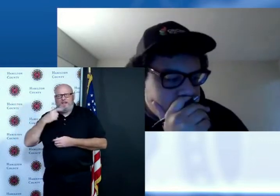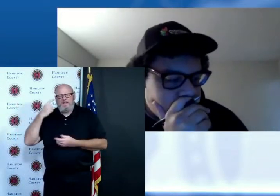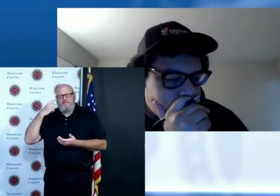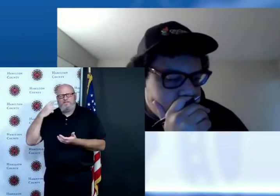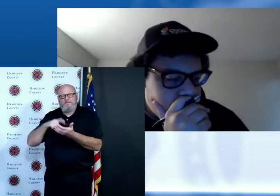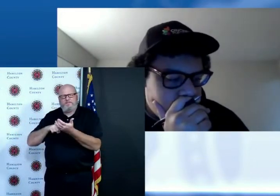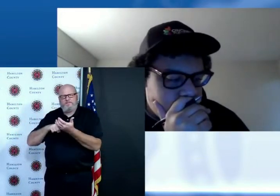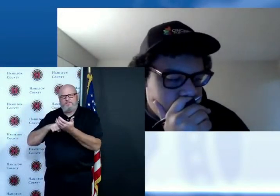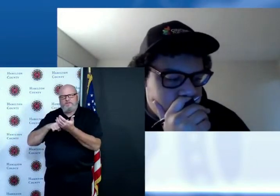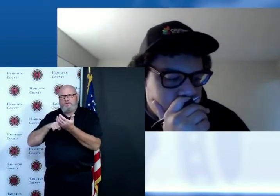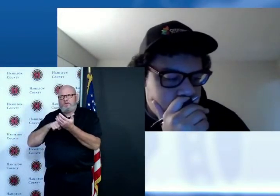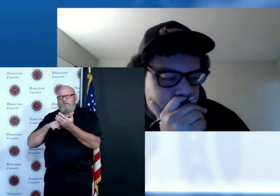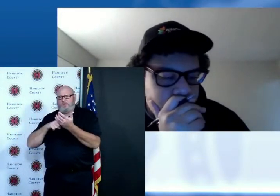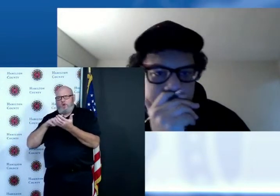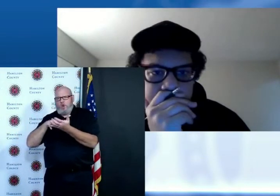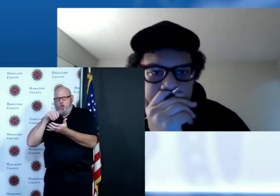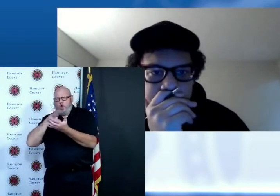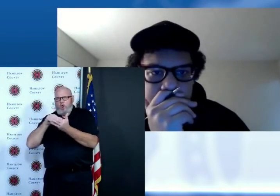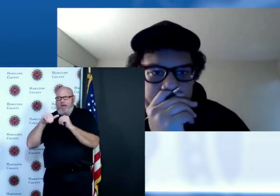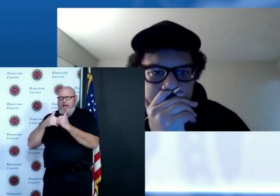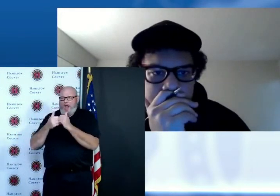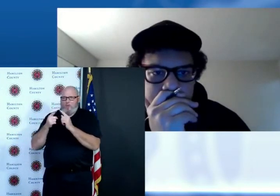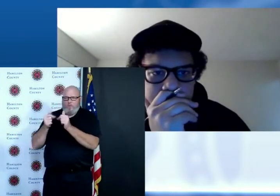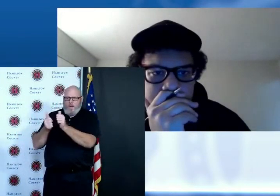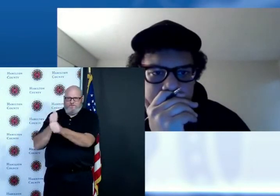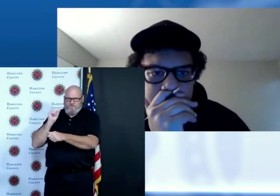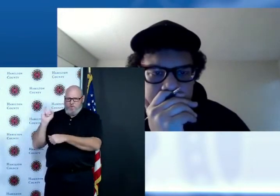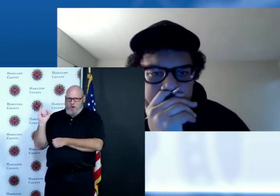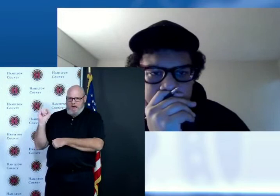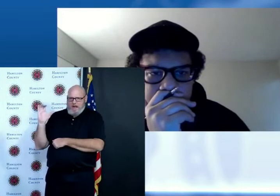but unfortunately by the time you get to the intensive care unit today you're pretty sick